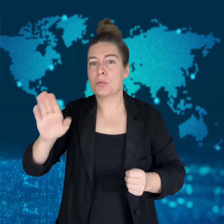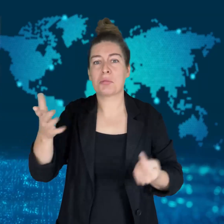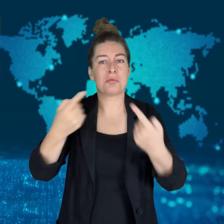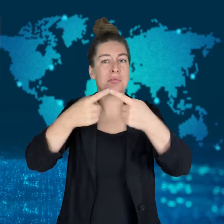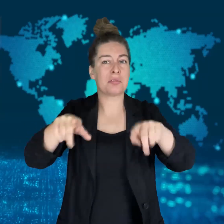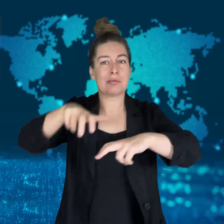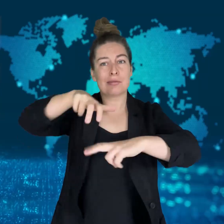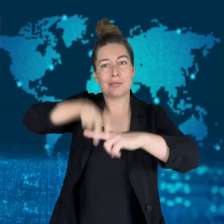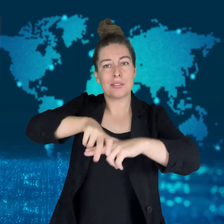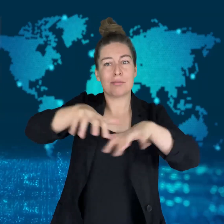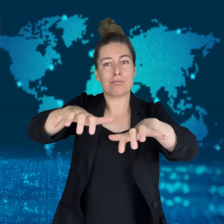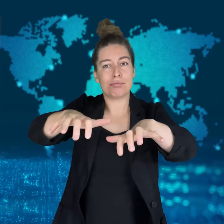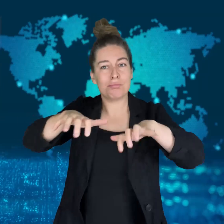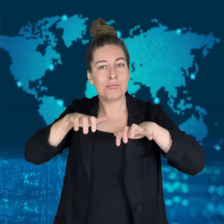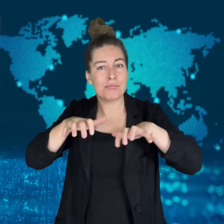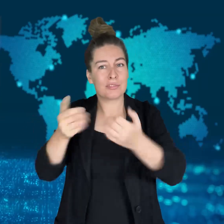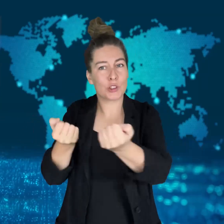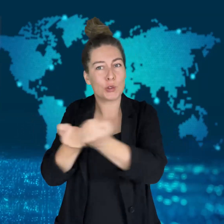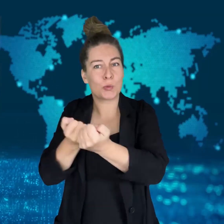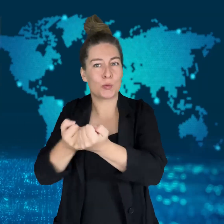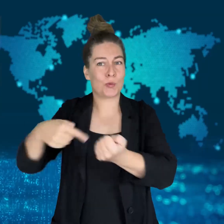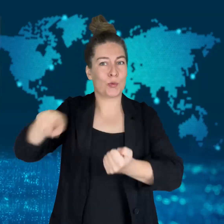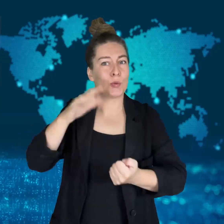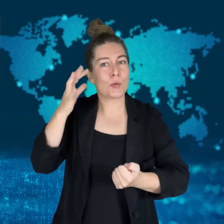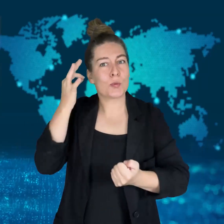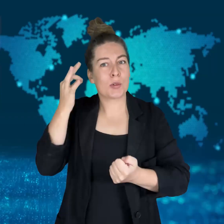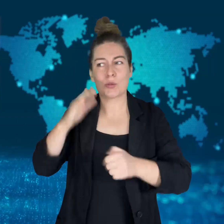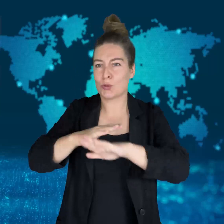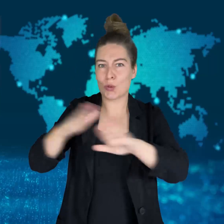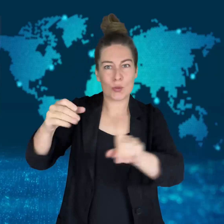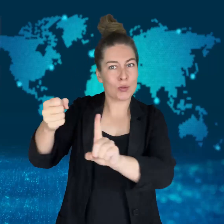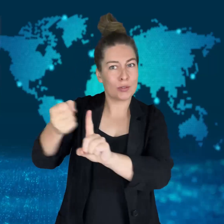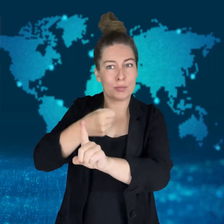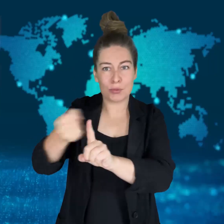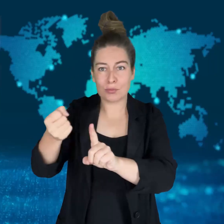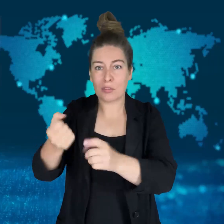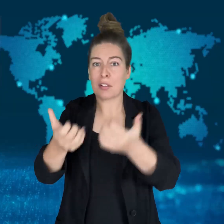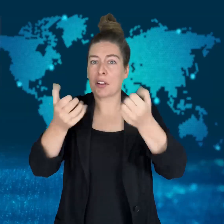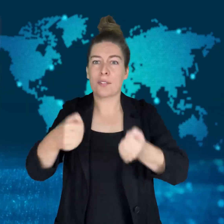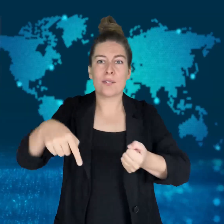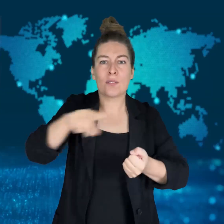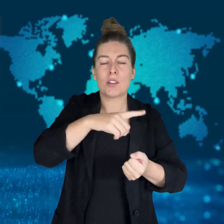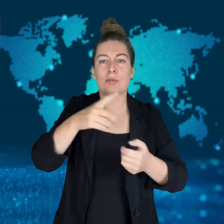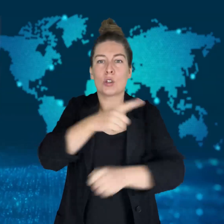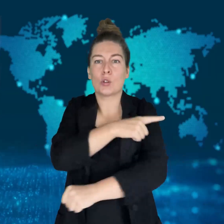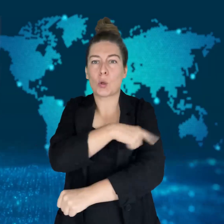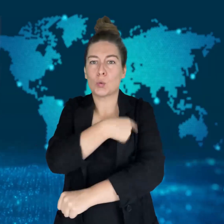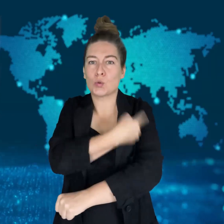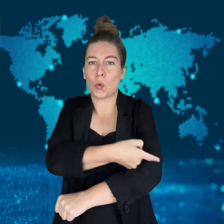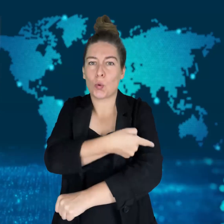Other events were planned in recognition of the day, including processions,